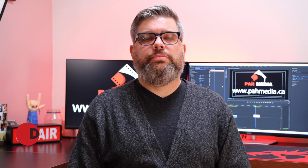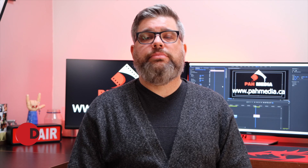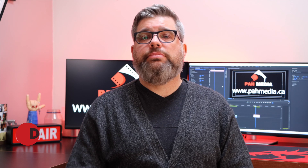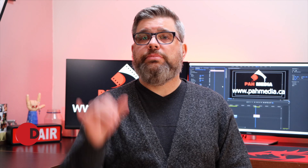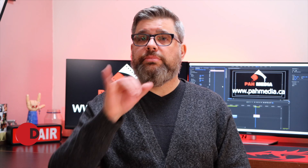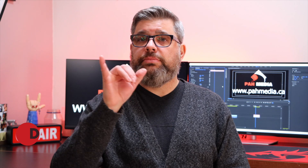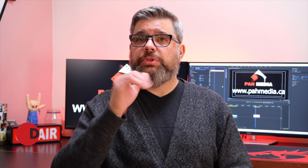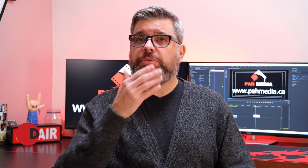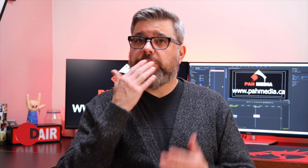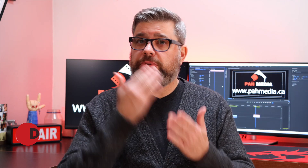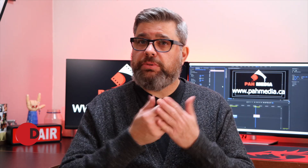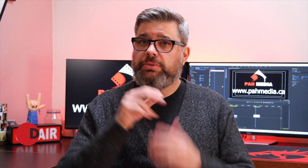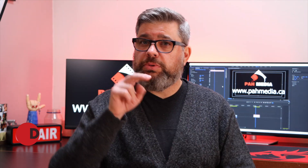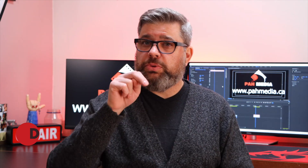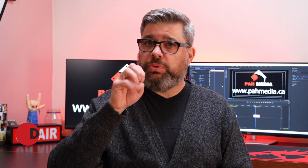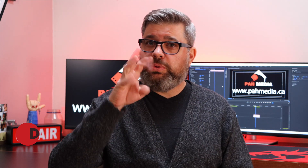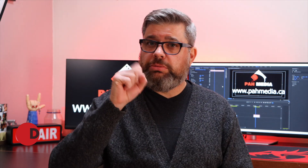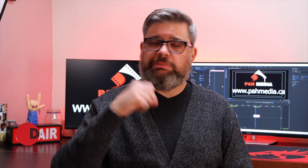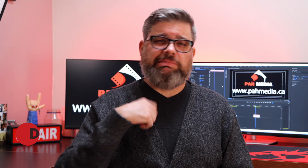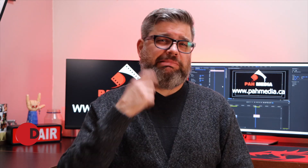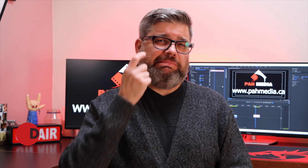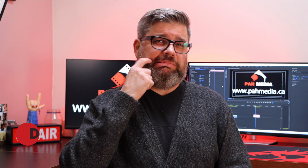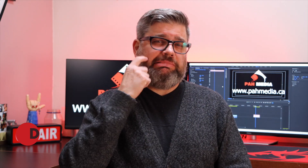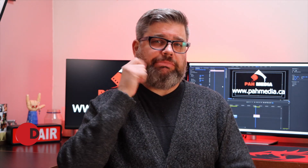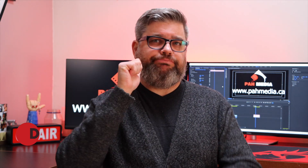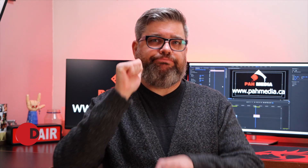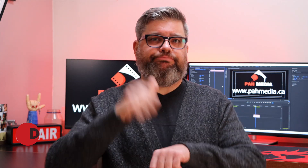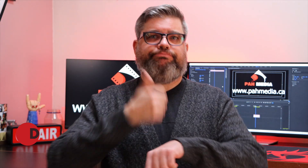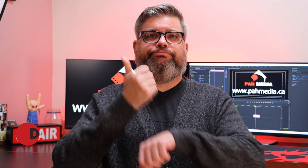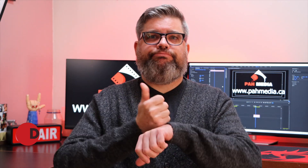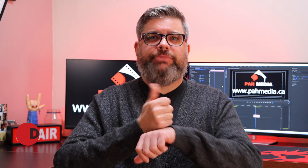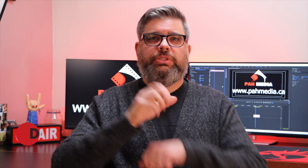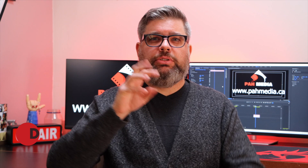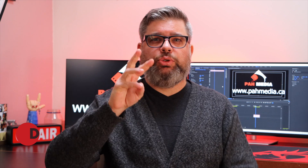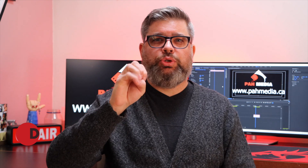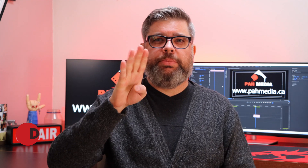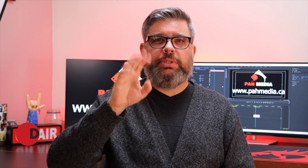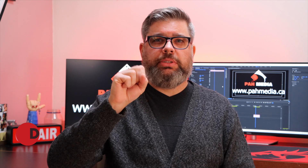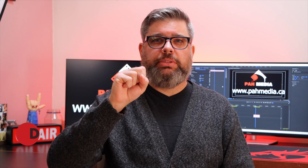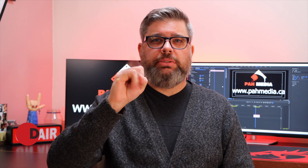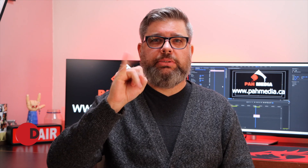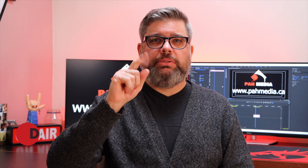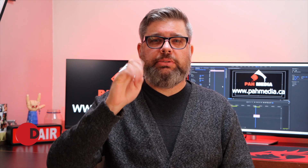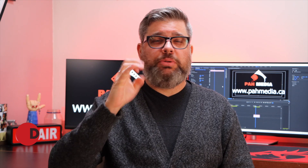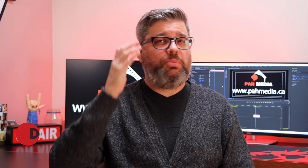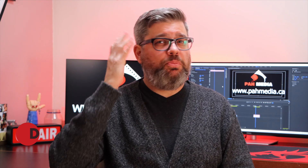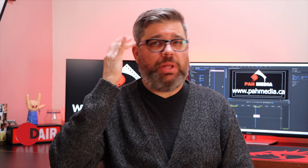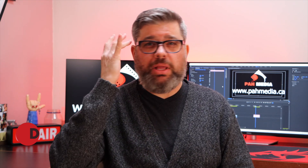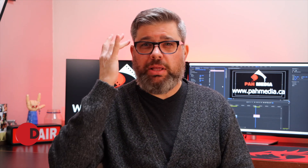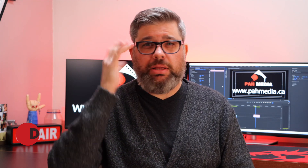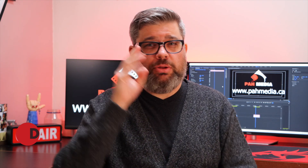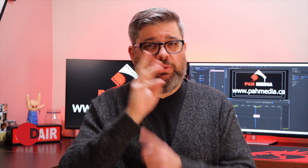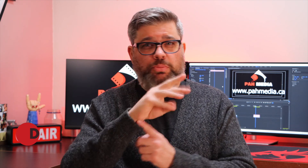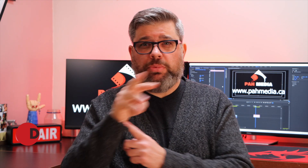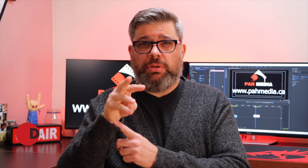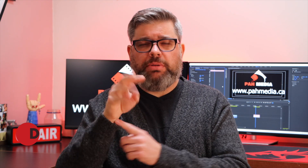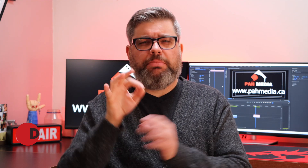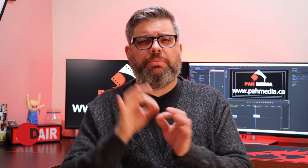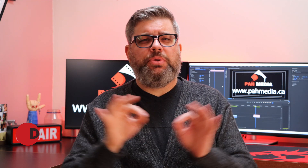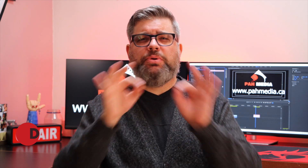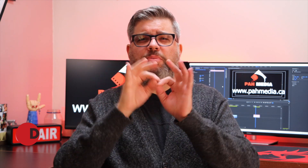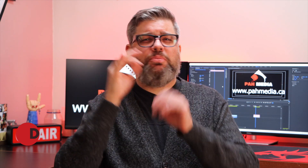I have some good news! I just set up a new website.